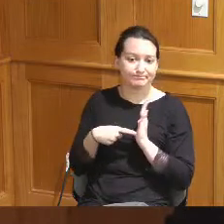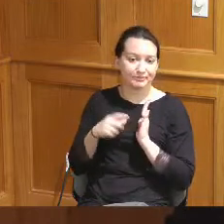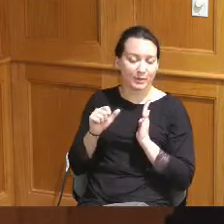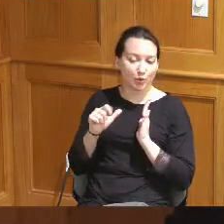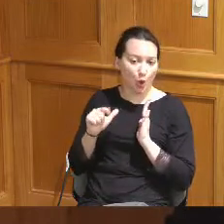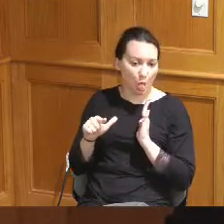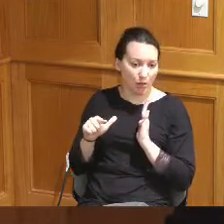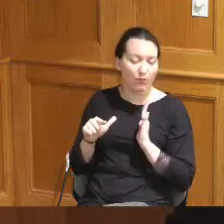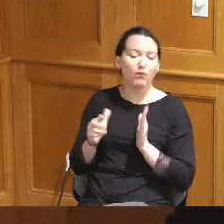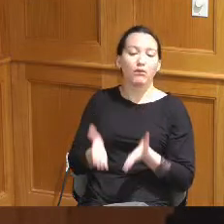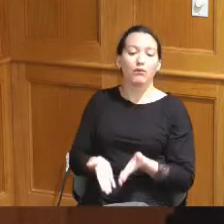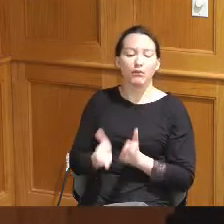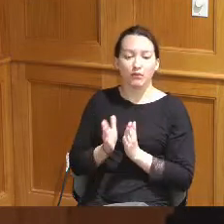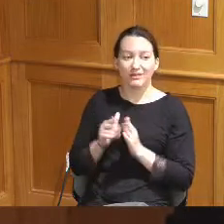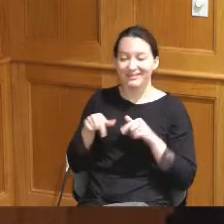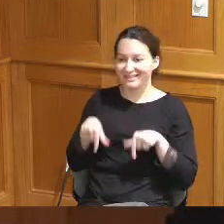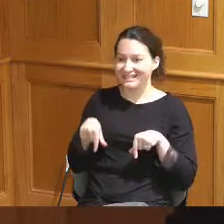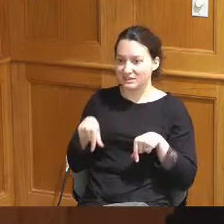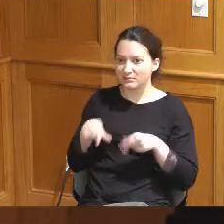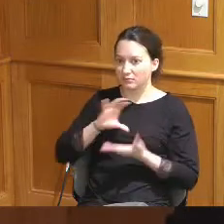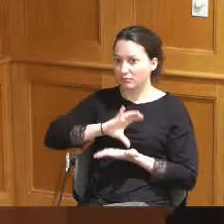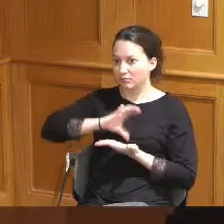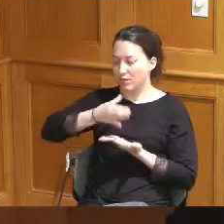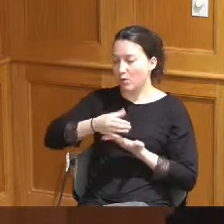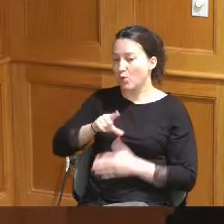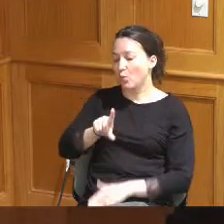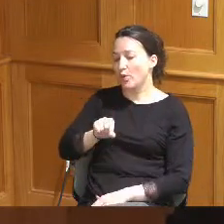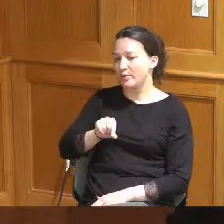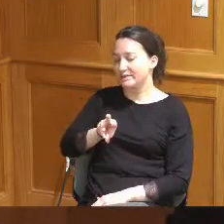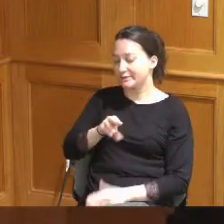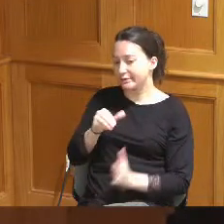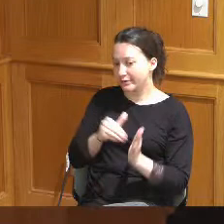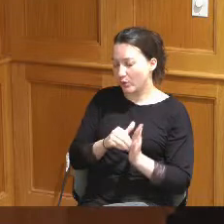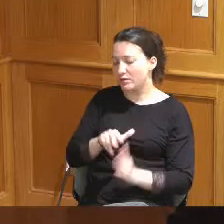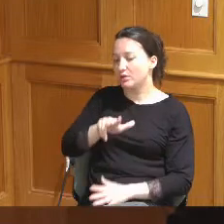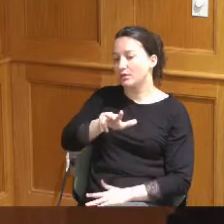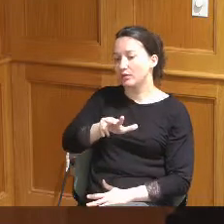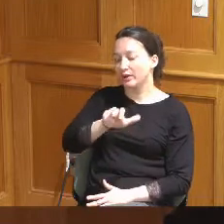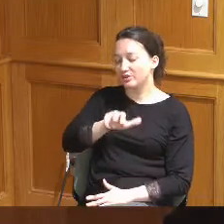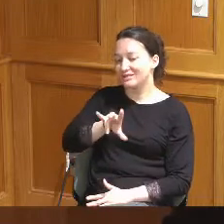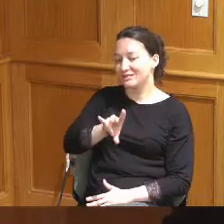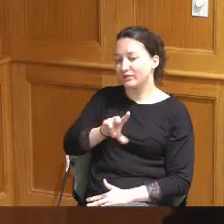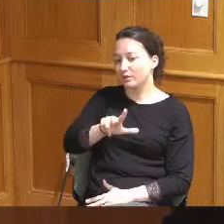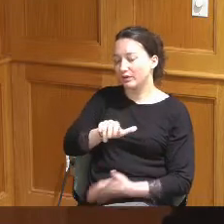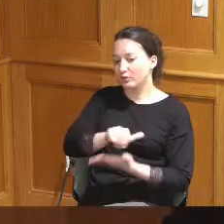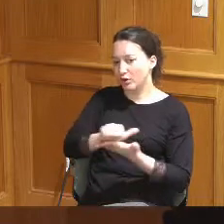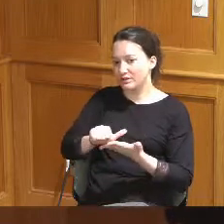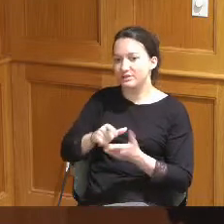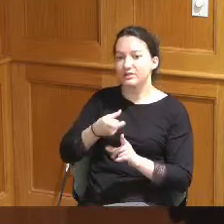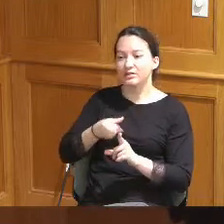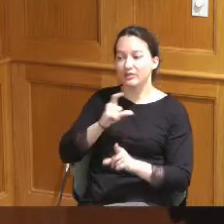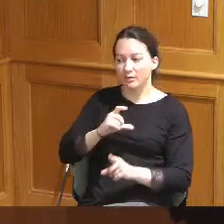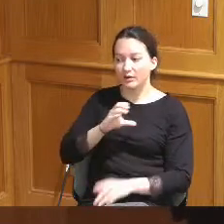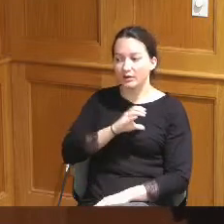this amount of 106 373 is also coming out of the permissive Auto fund for the Engineer's office